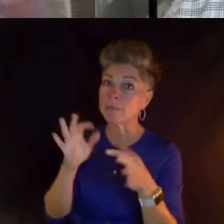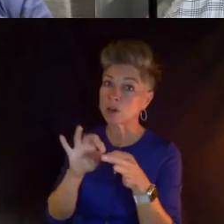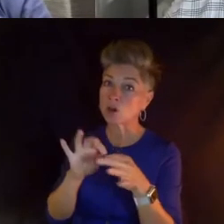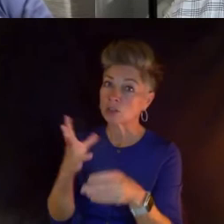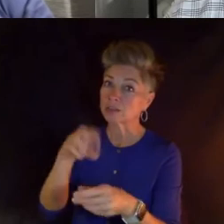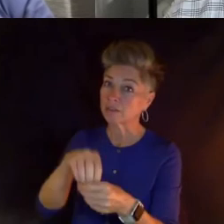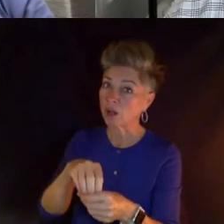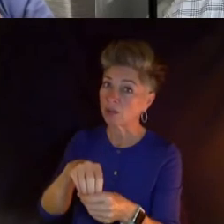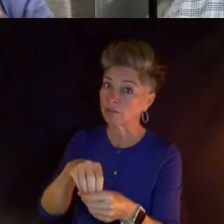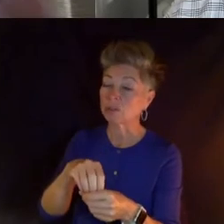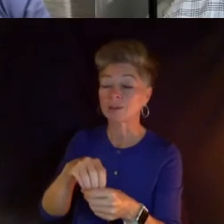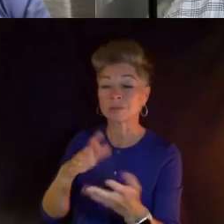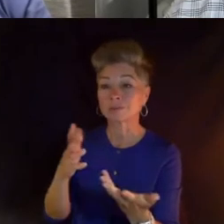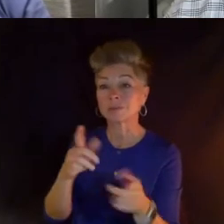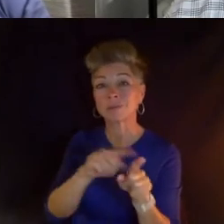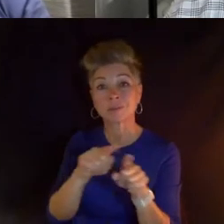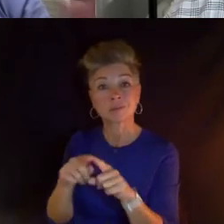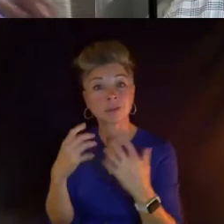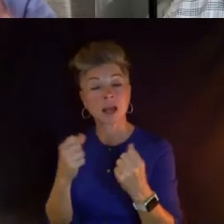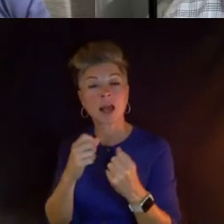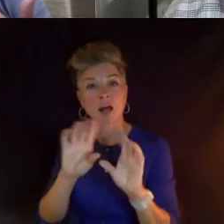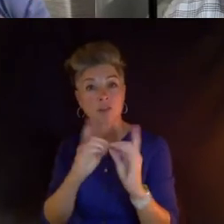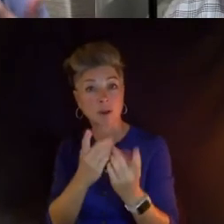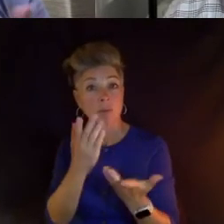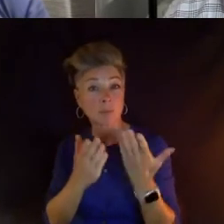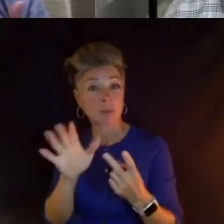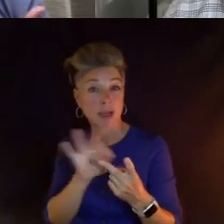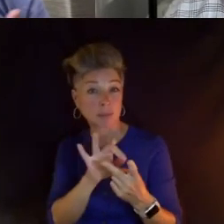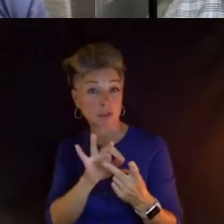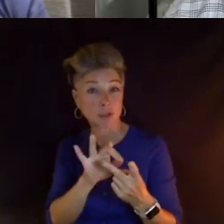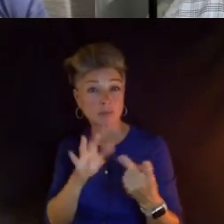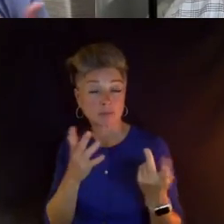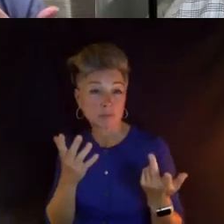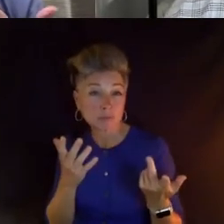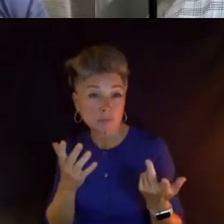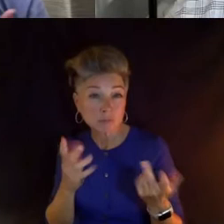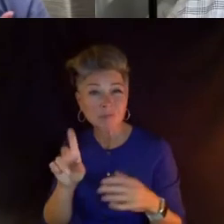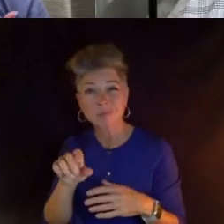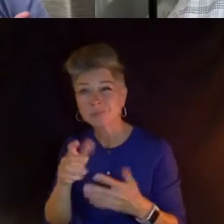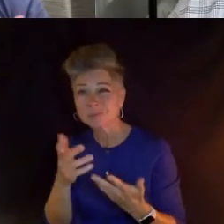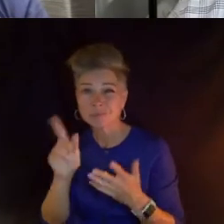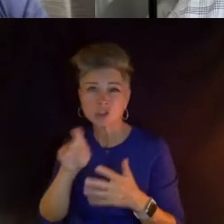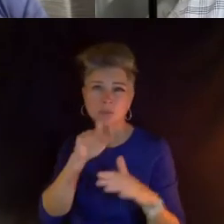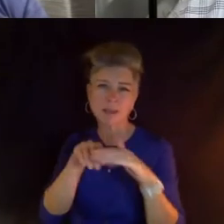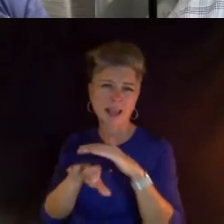Alternatively, health departments might be an option or other places, so there should be an access point somewhere.